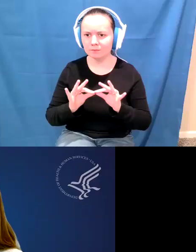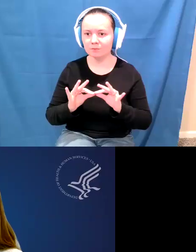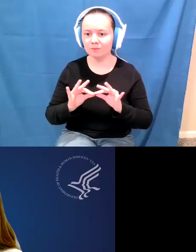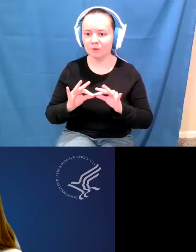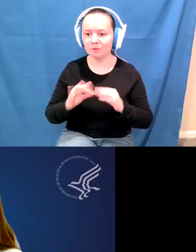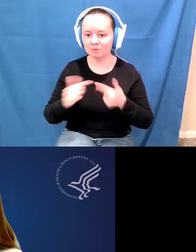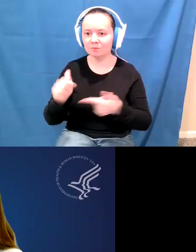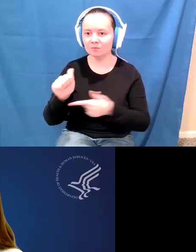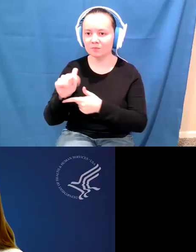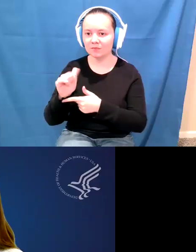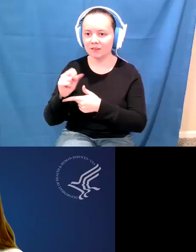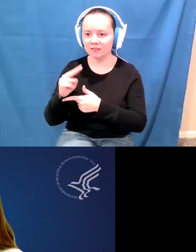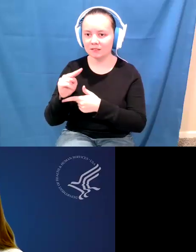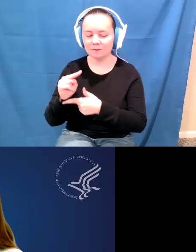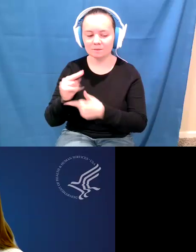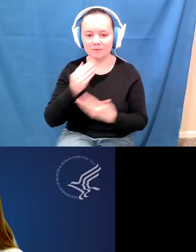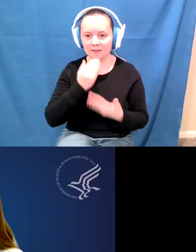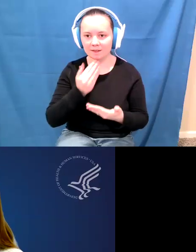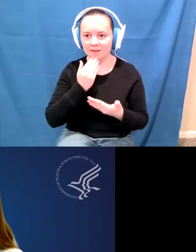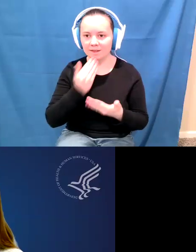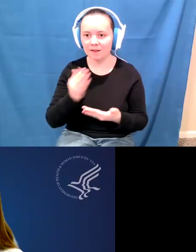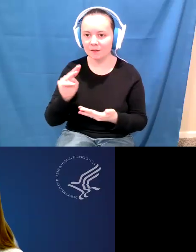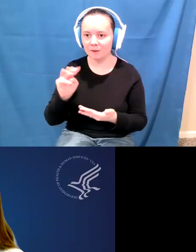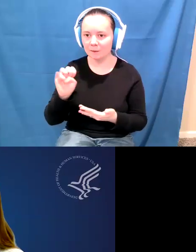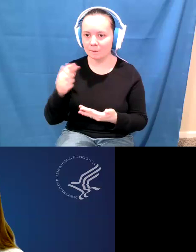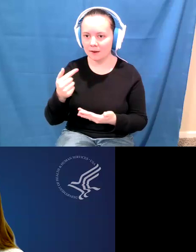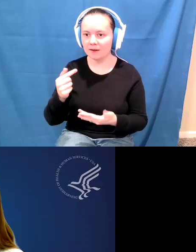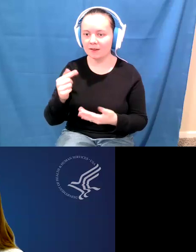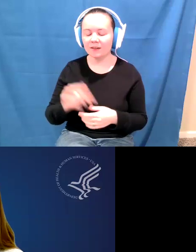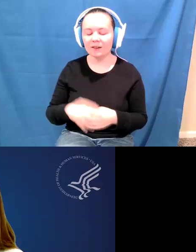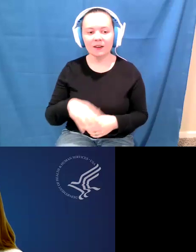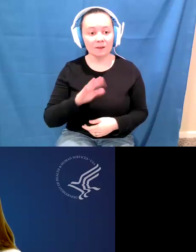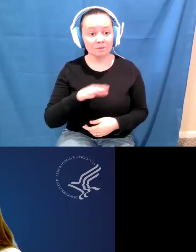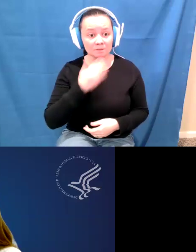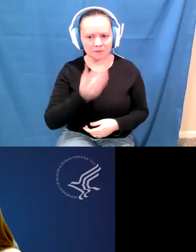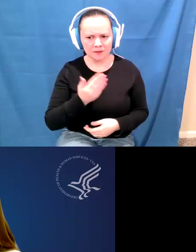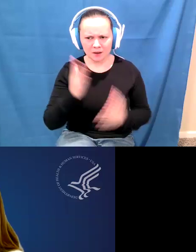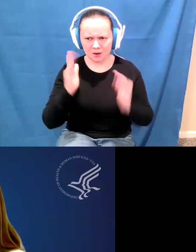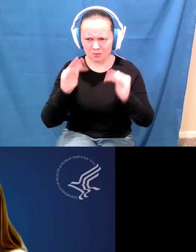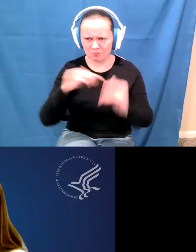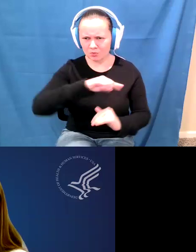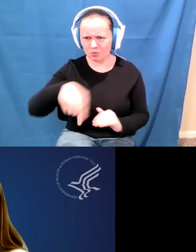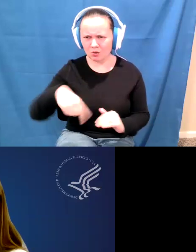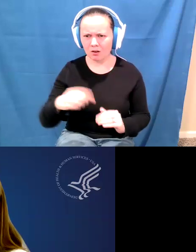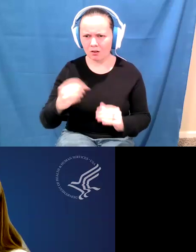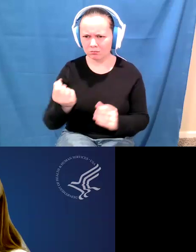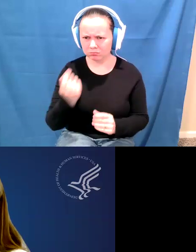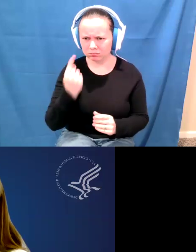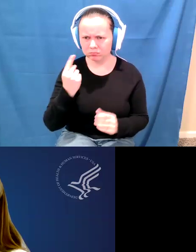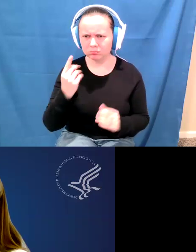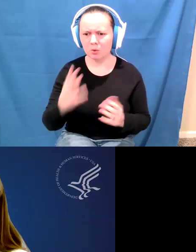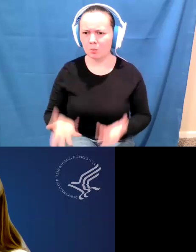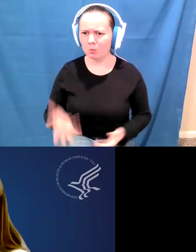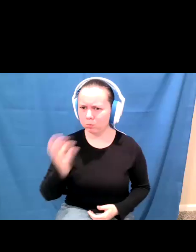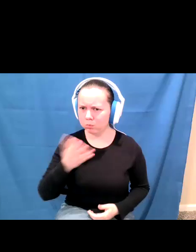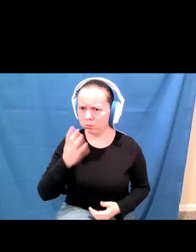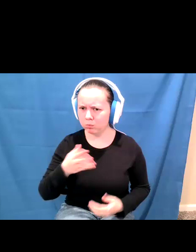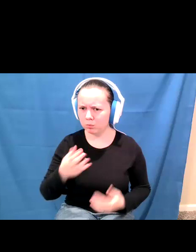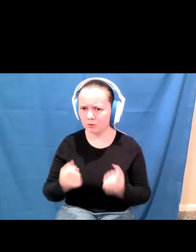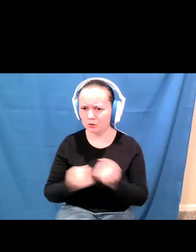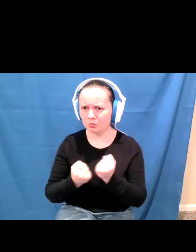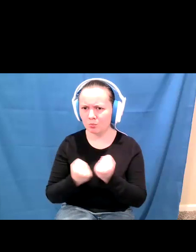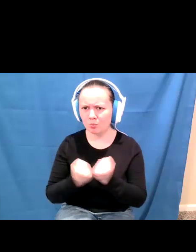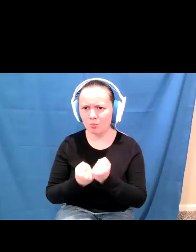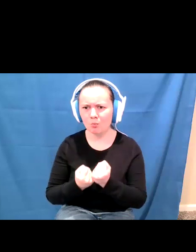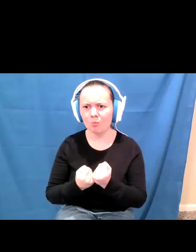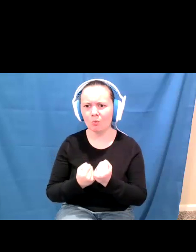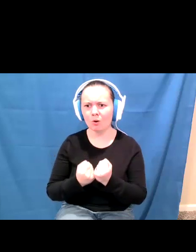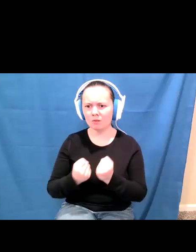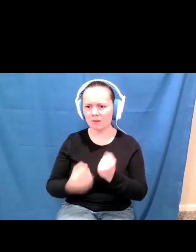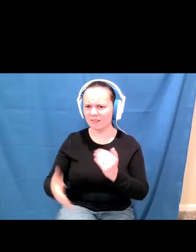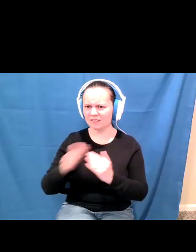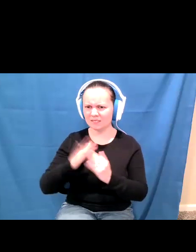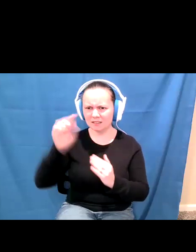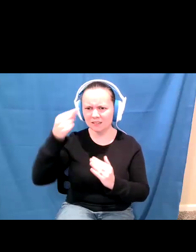Alison Barkoff: Thank you so much, Meg. And again, I hope everyone can hear how much support we have from the top of the federal government, from the White House, from Secretary Becerra.